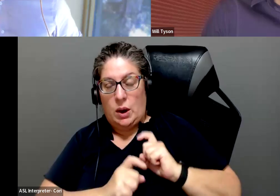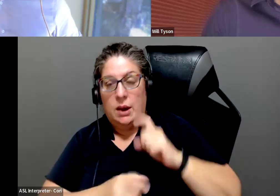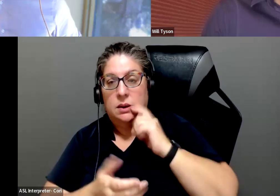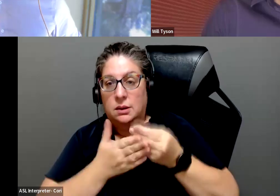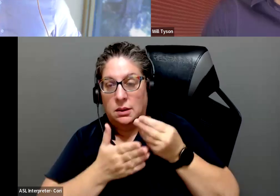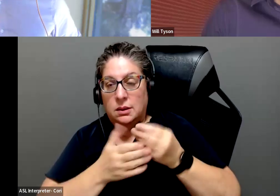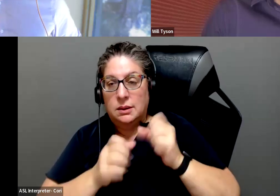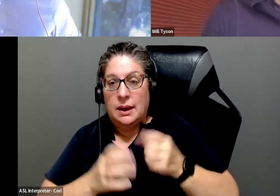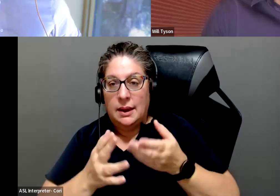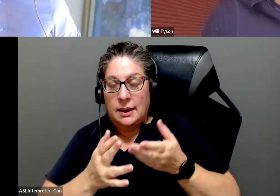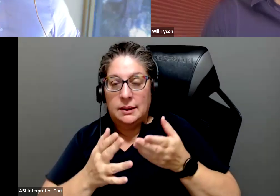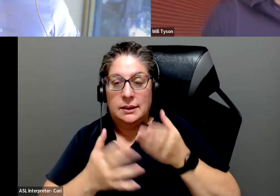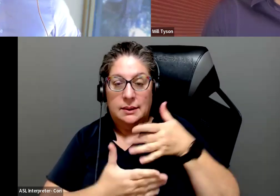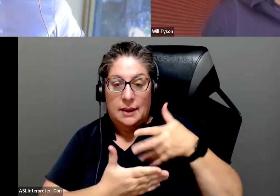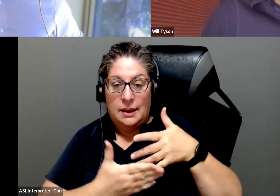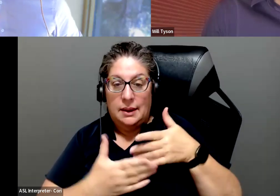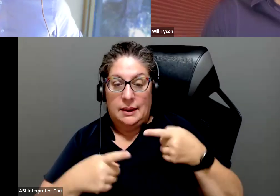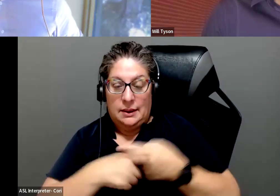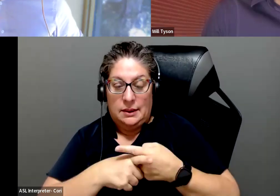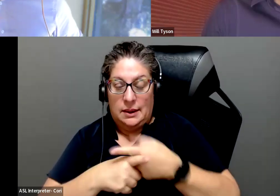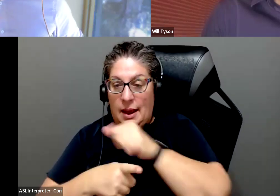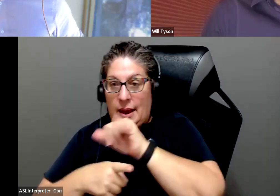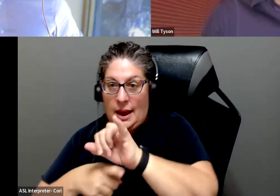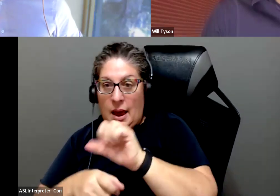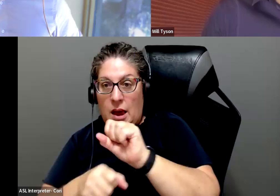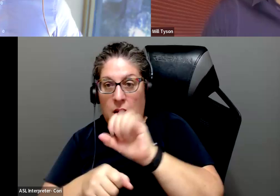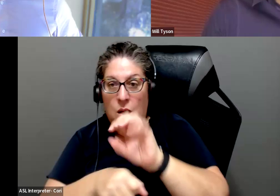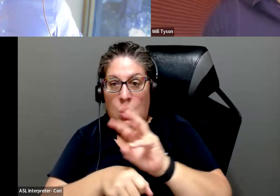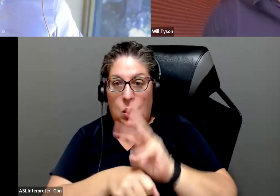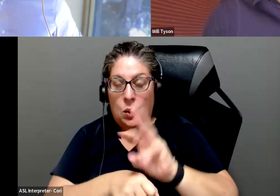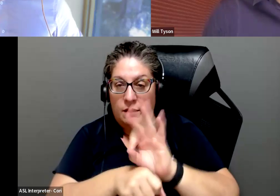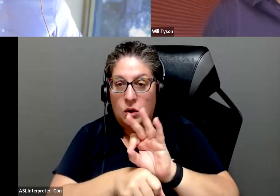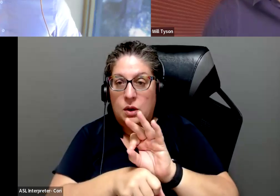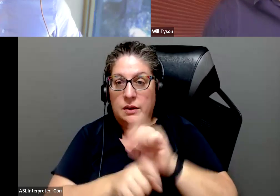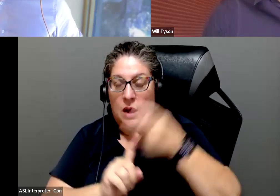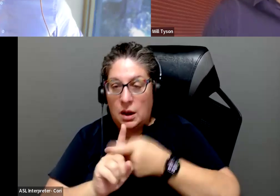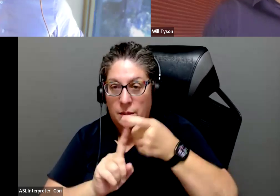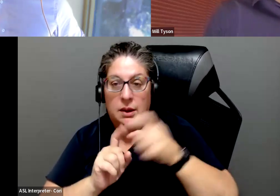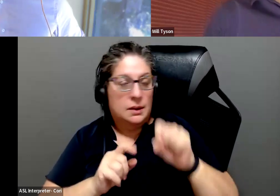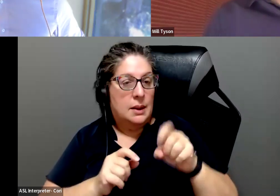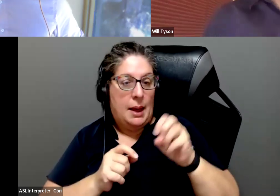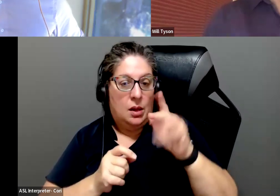interests section of AI, workforce automation, and sub baccalaureate CTE.